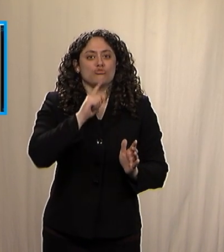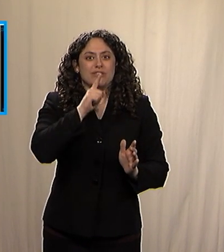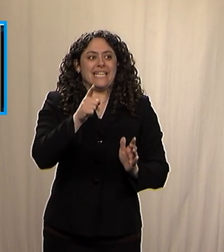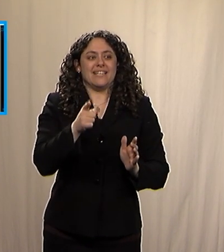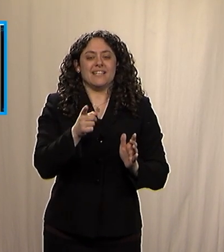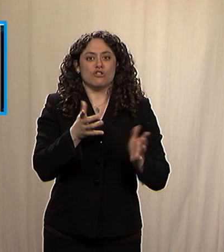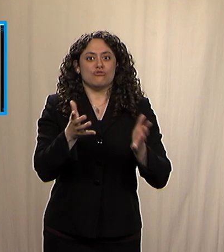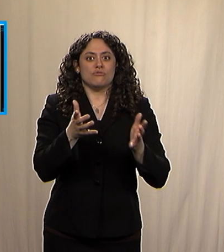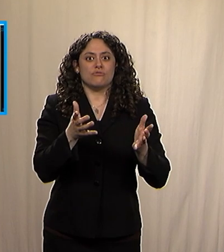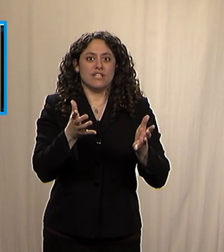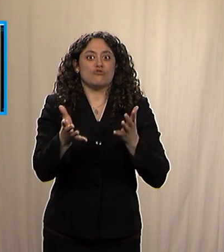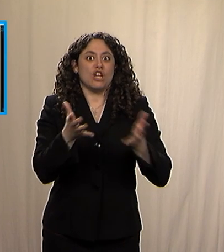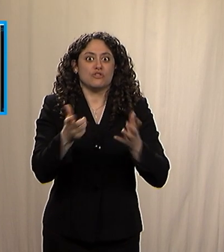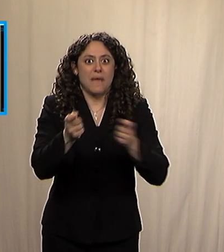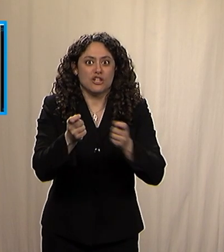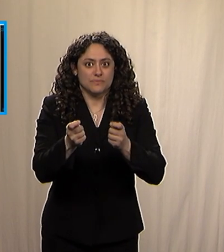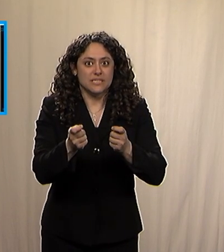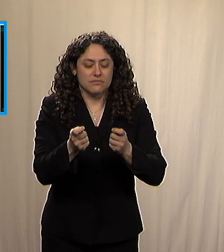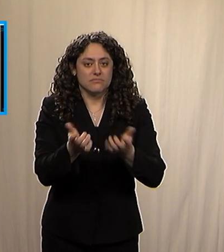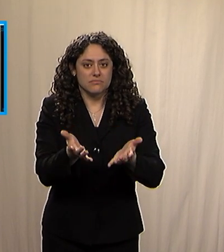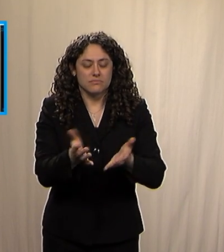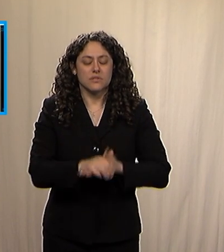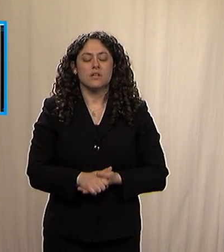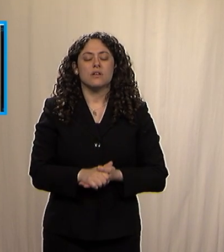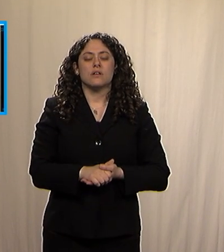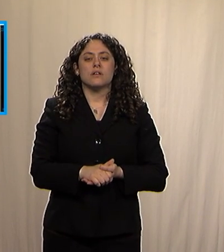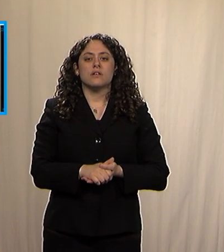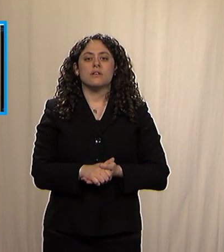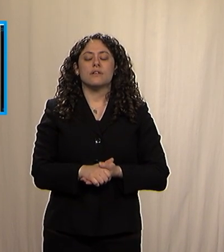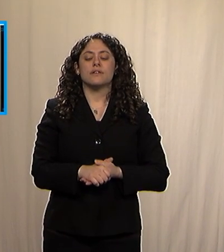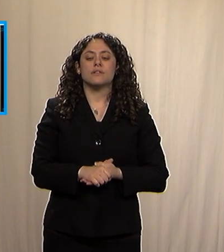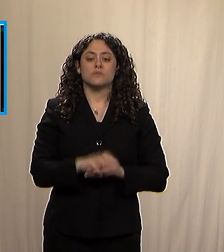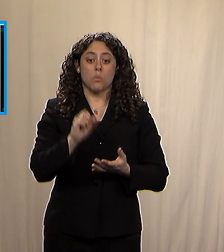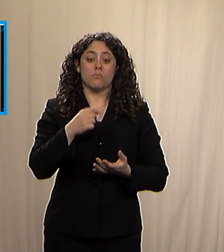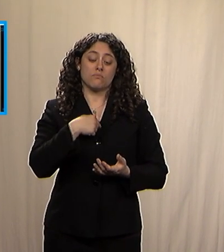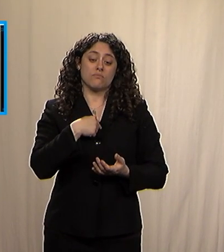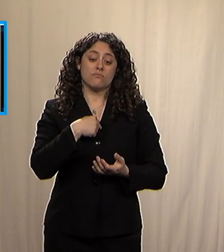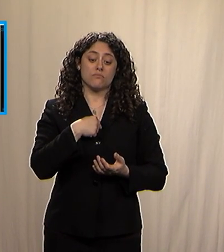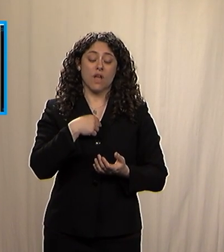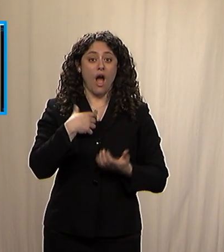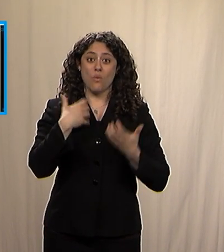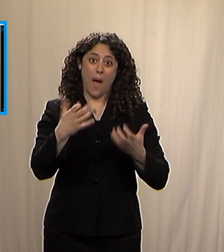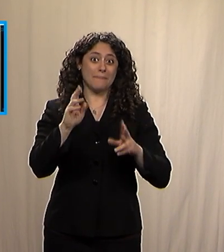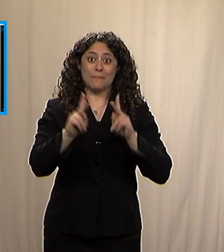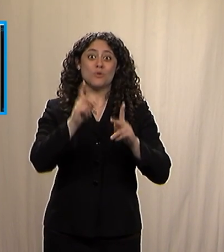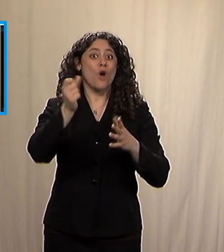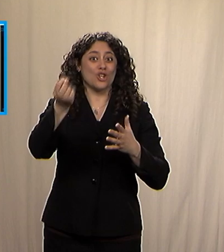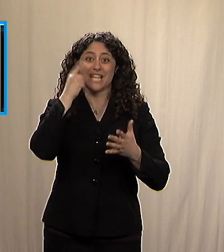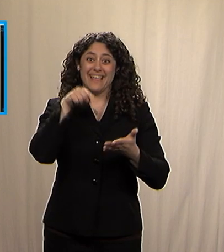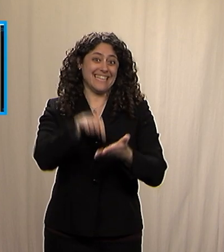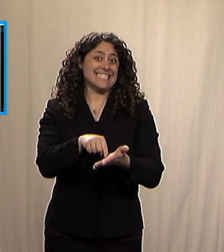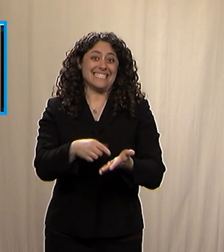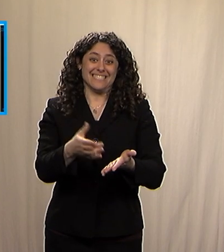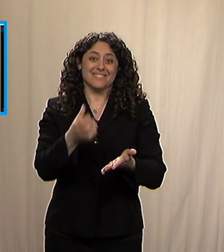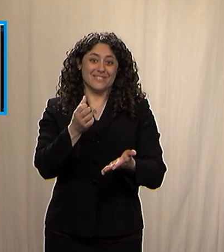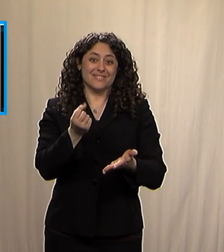But I want to get this understood by people if it makes sense to them.